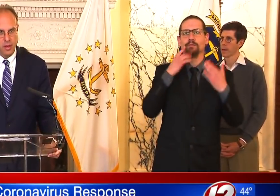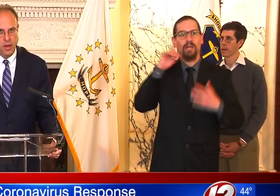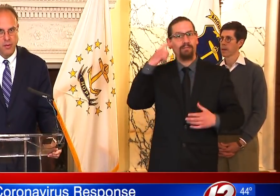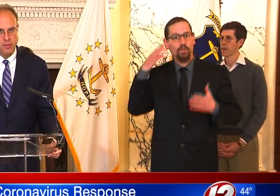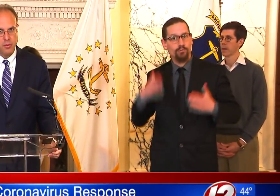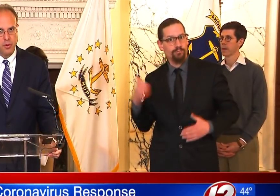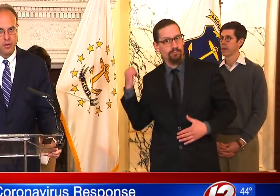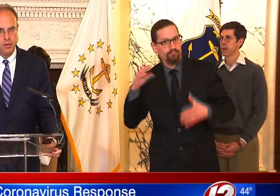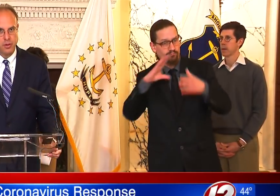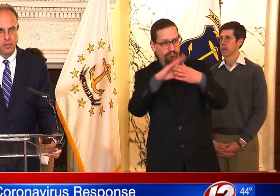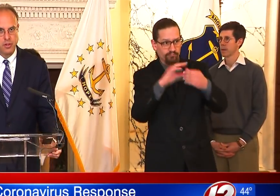THANK YOU.